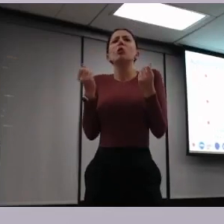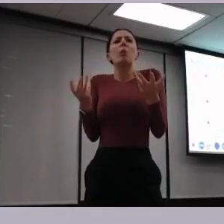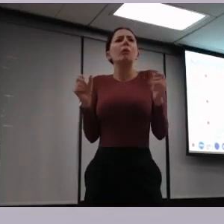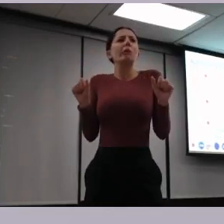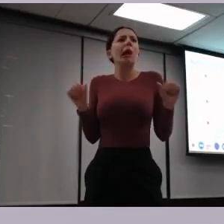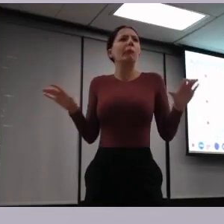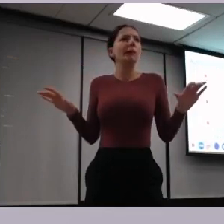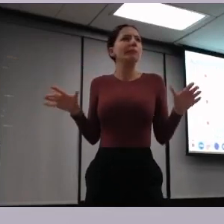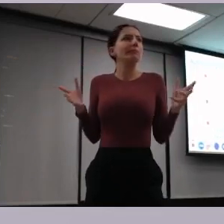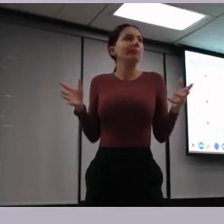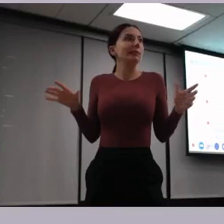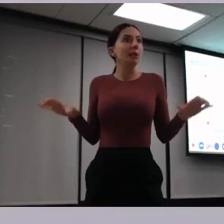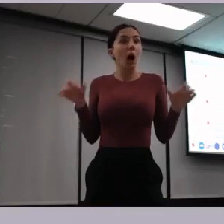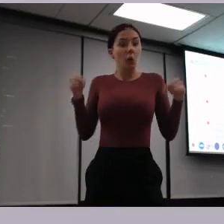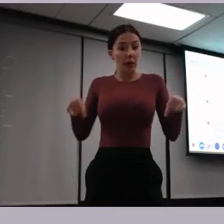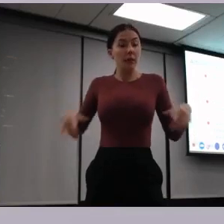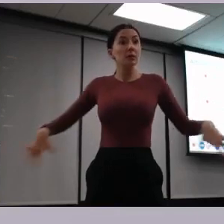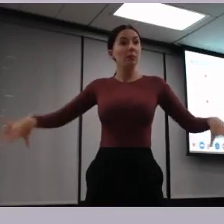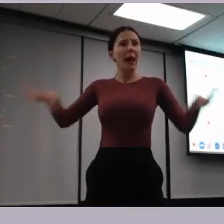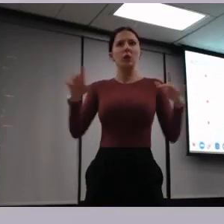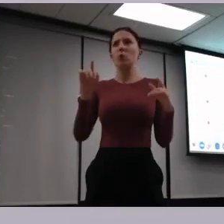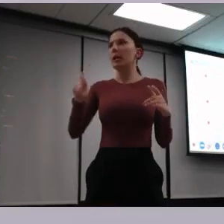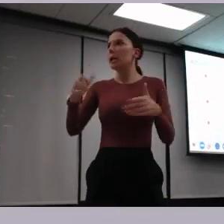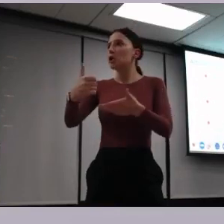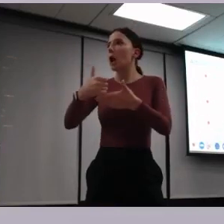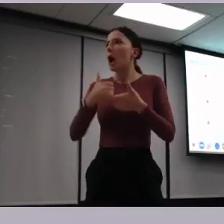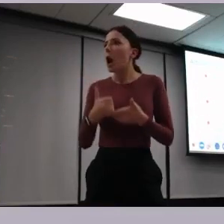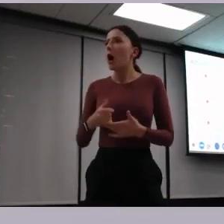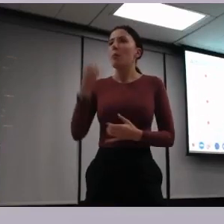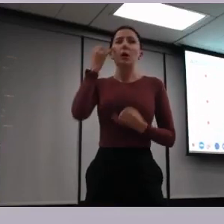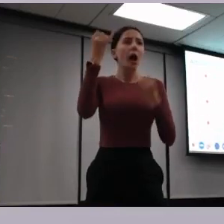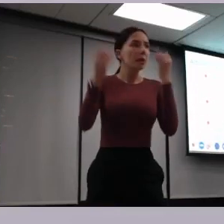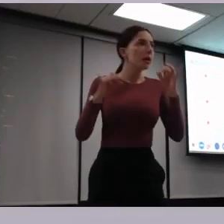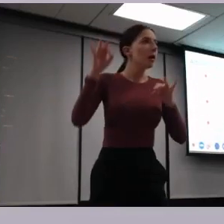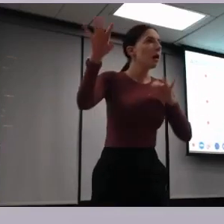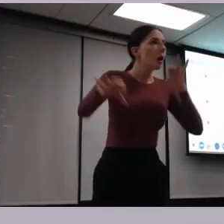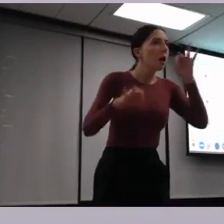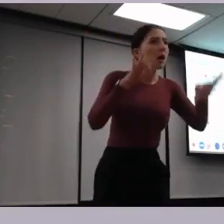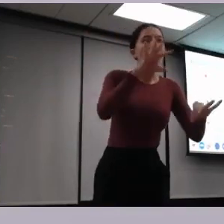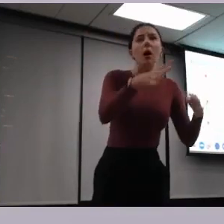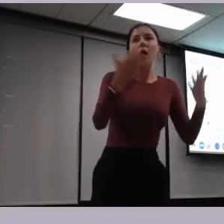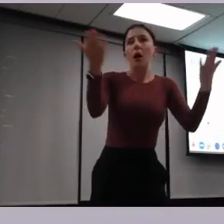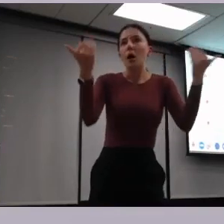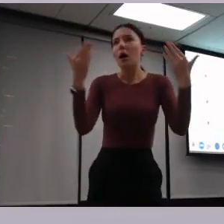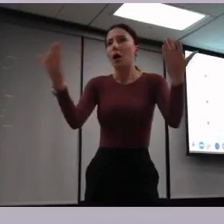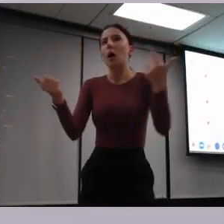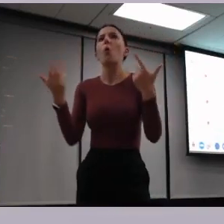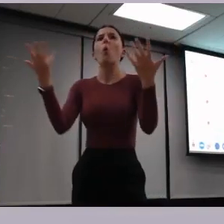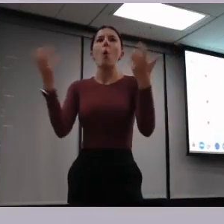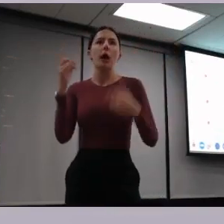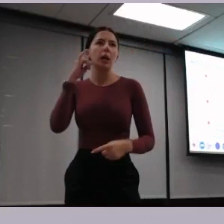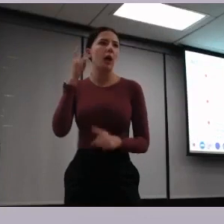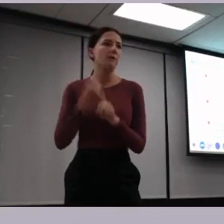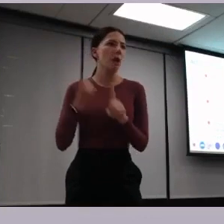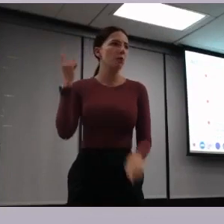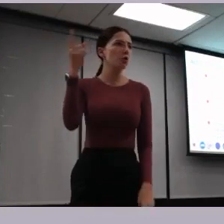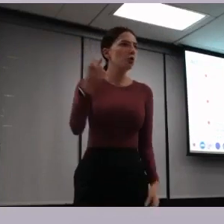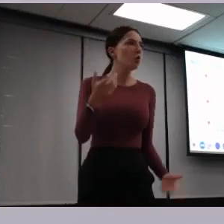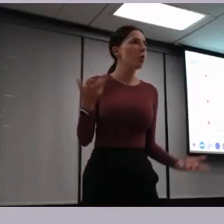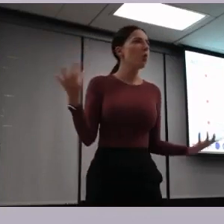We need all of your help. We need your ideas. We need your concerns. We need we need to know what you know about this area, what can help it?